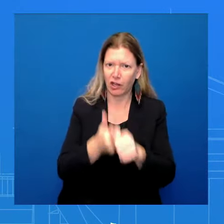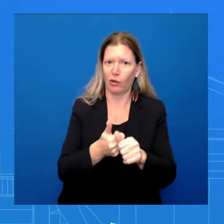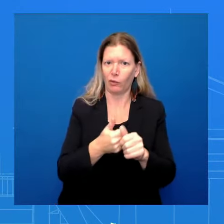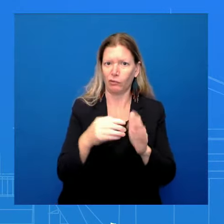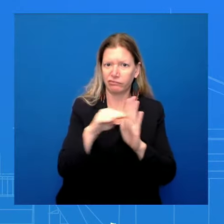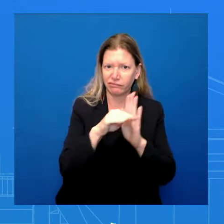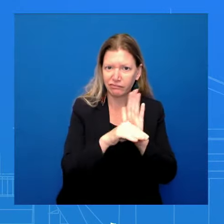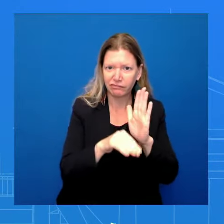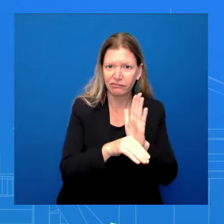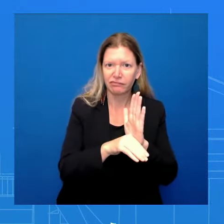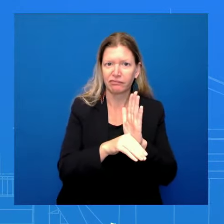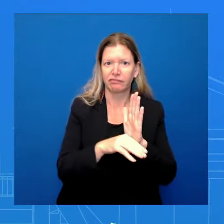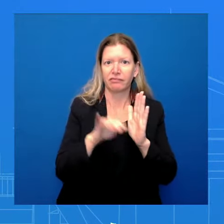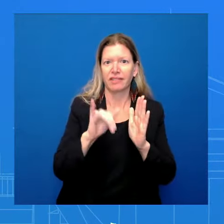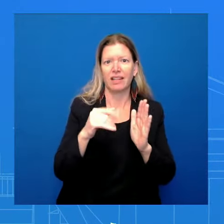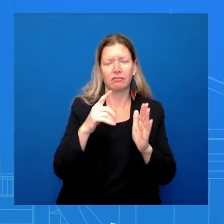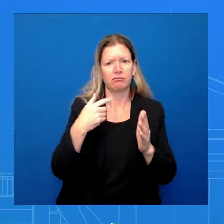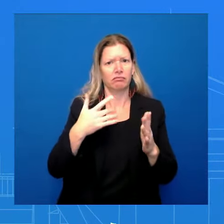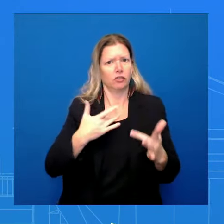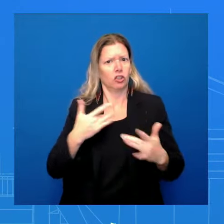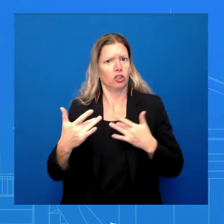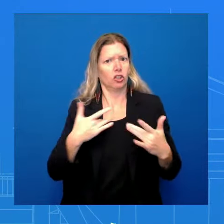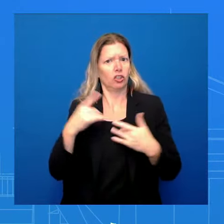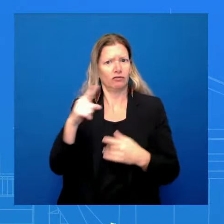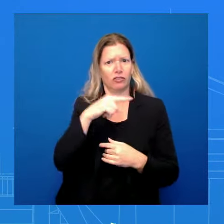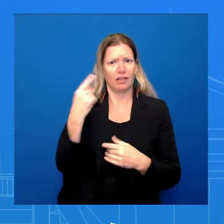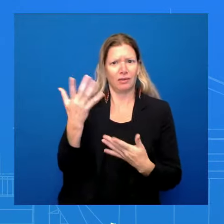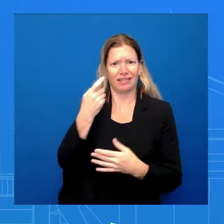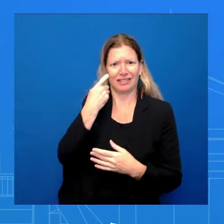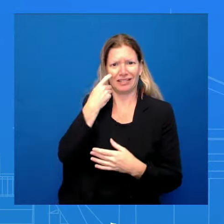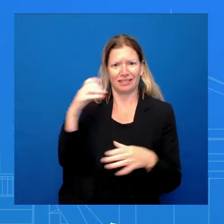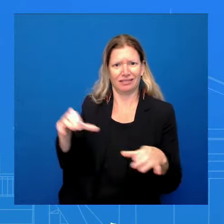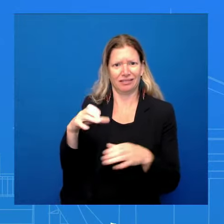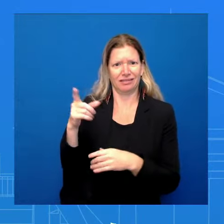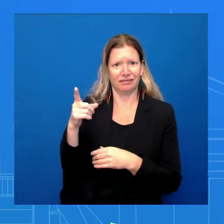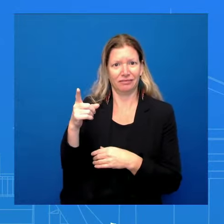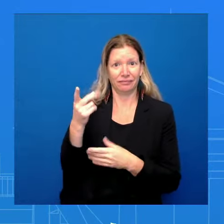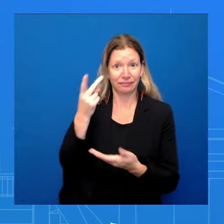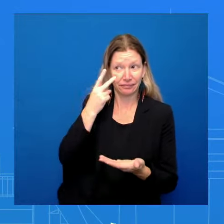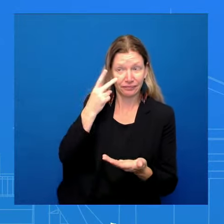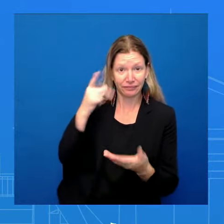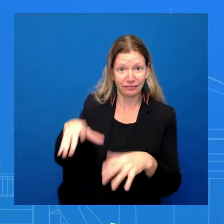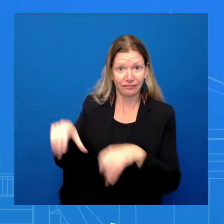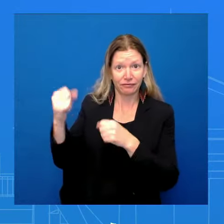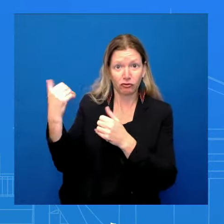that they are going to live up to their basic responsibility as a permanent member of the U.N. Security Council on the basis of those resolutions.